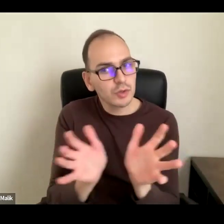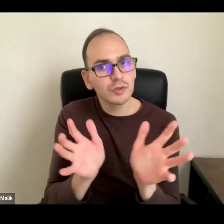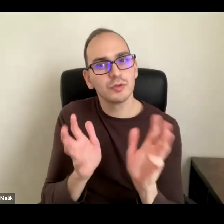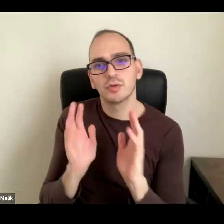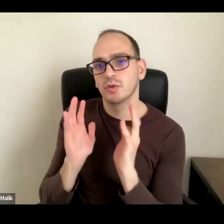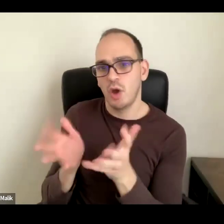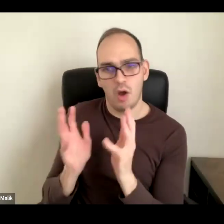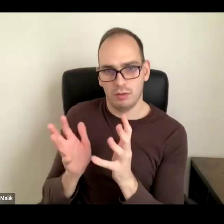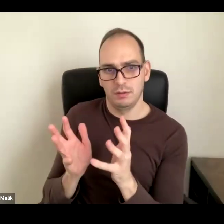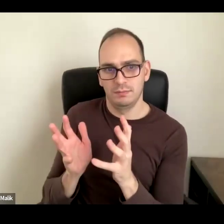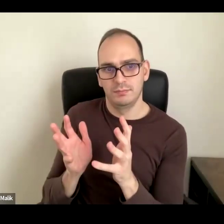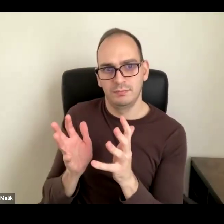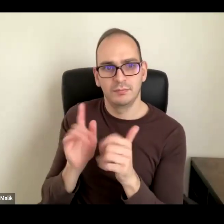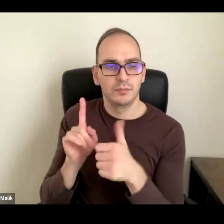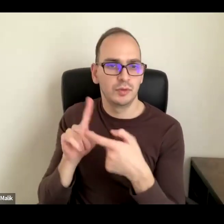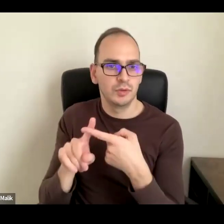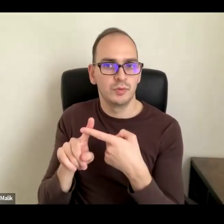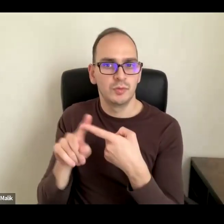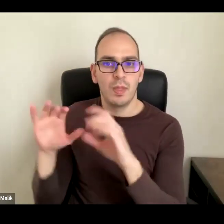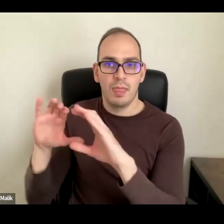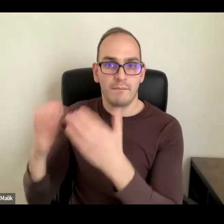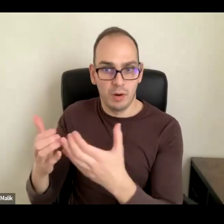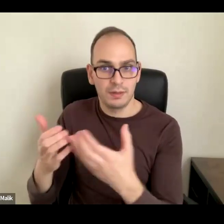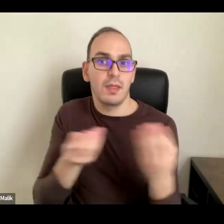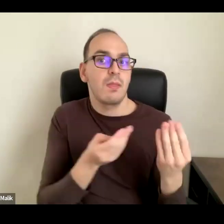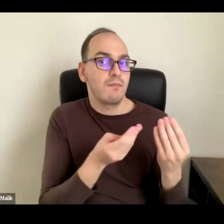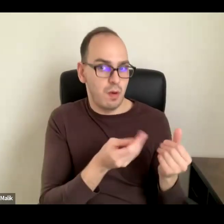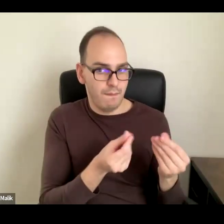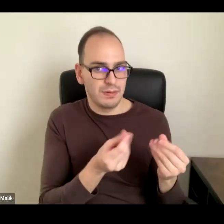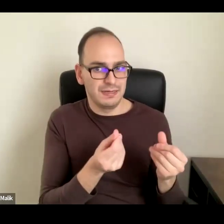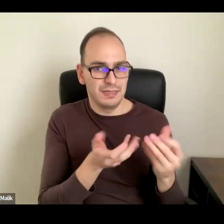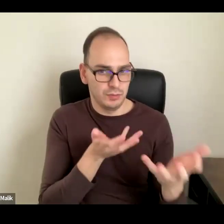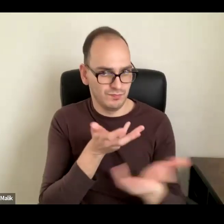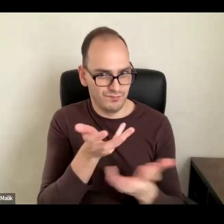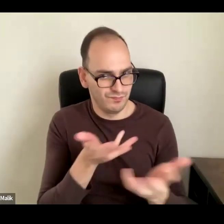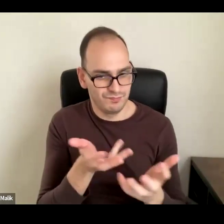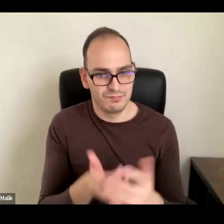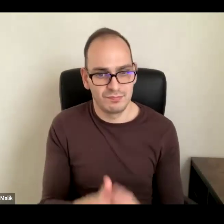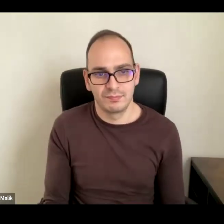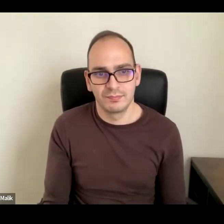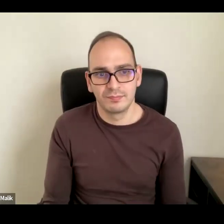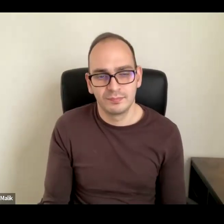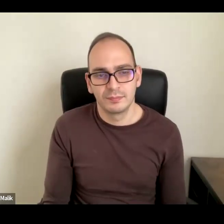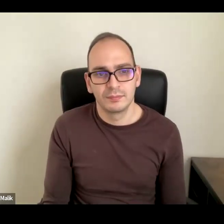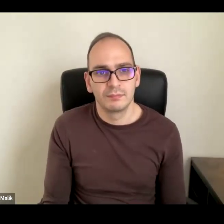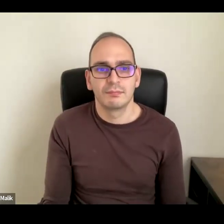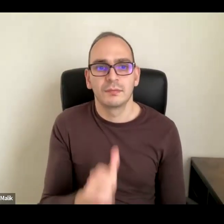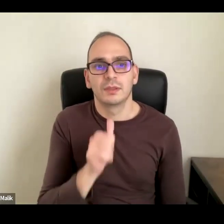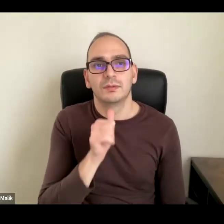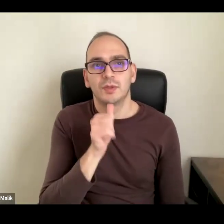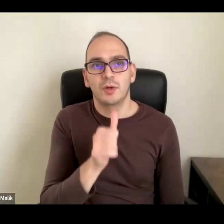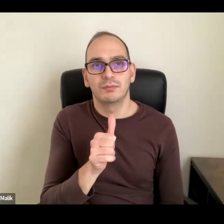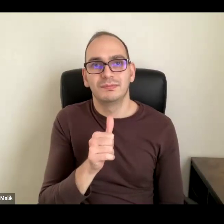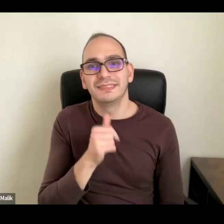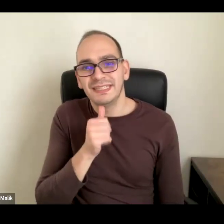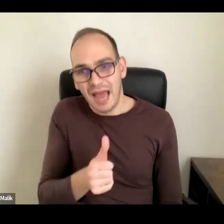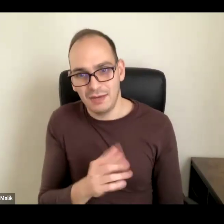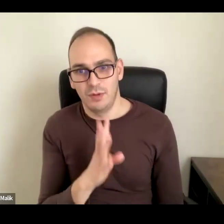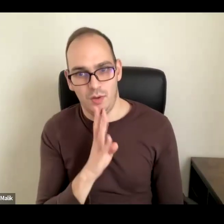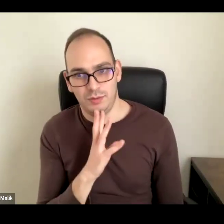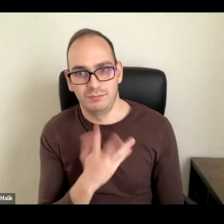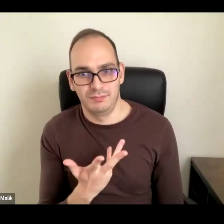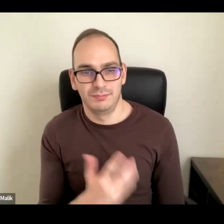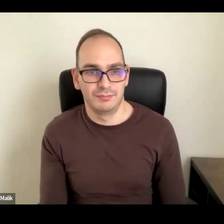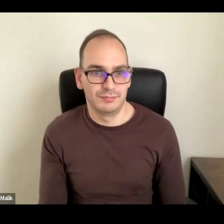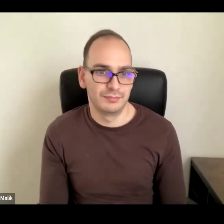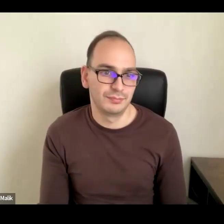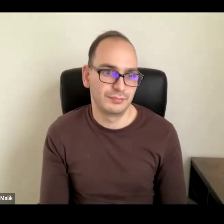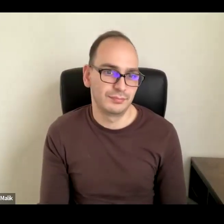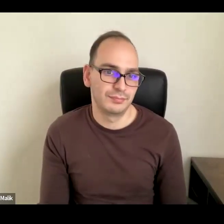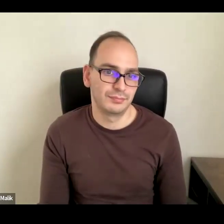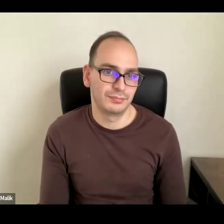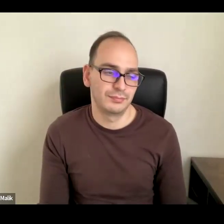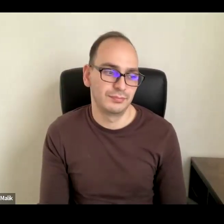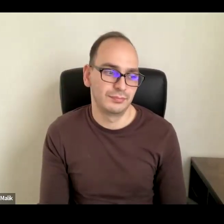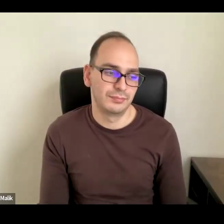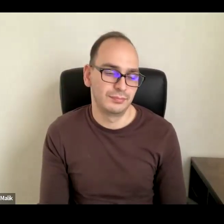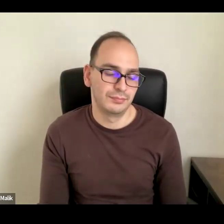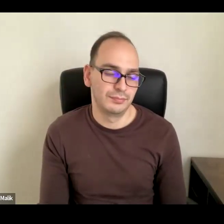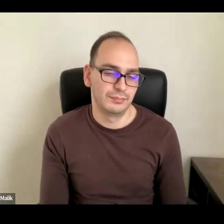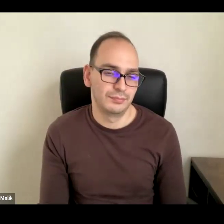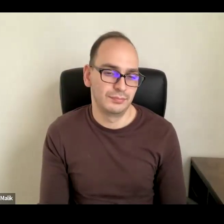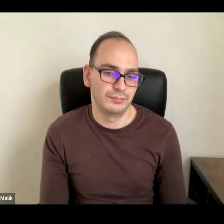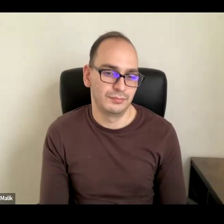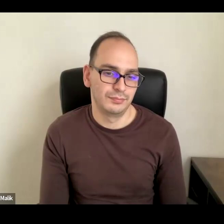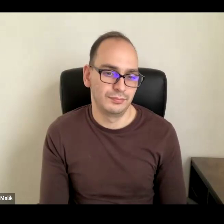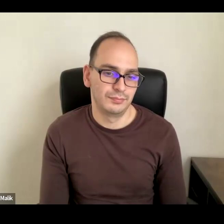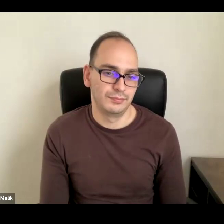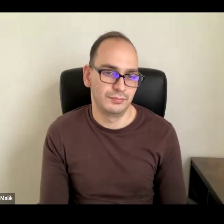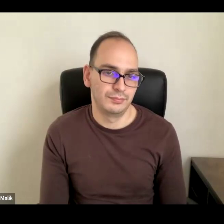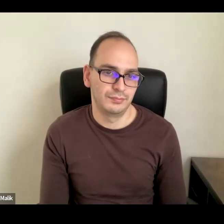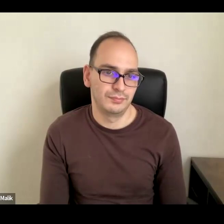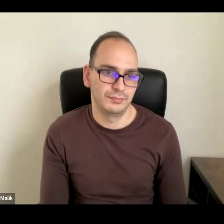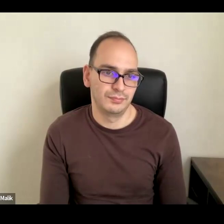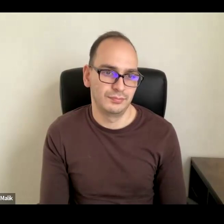first of all to the party and to the property that you're dealing with and don't not talk.